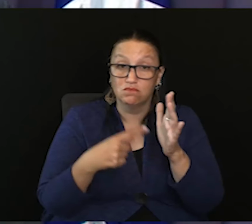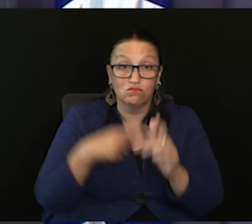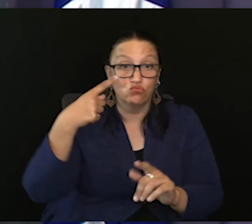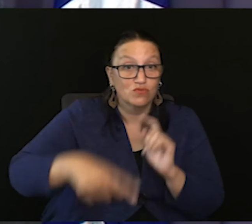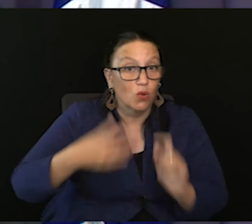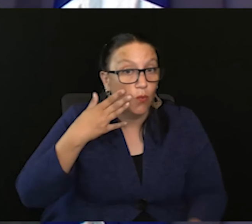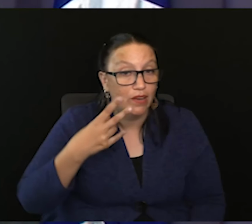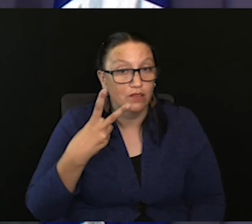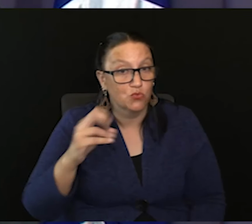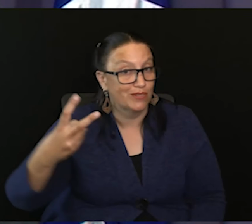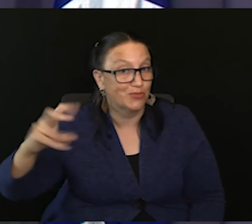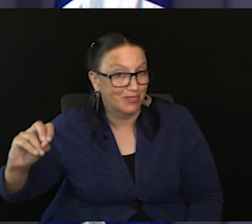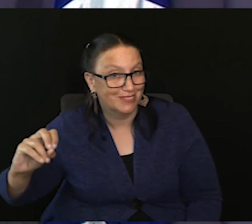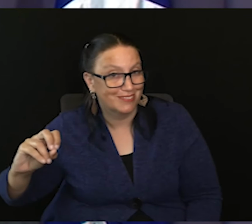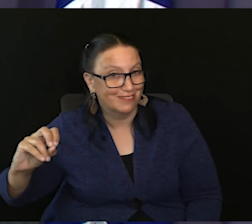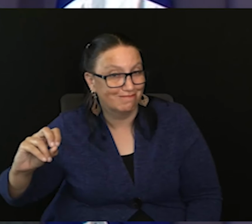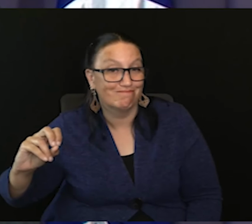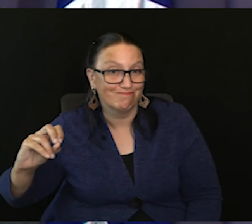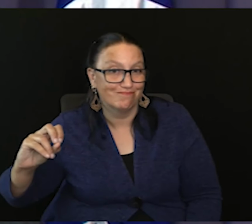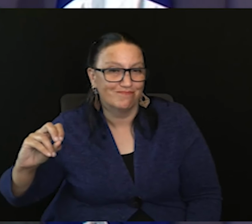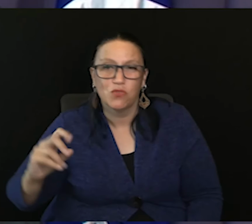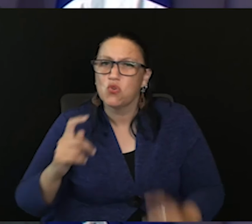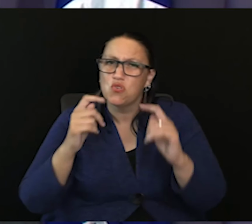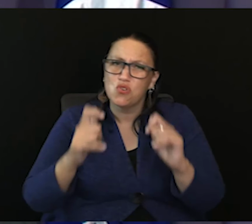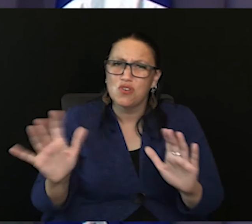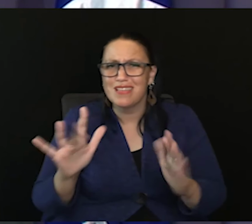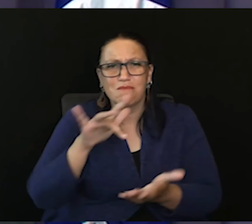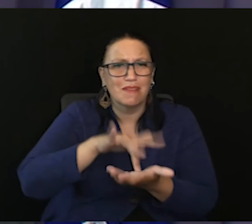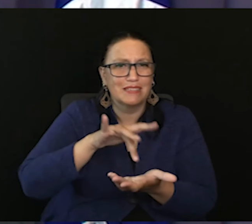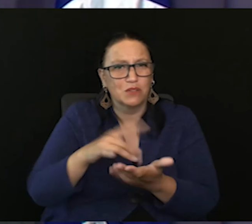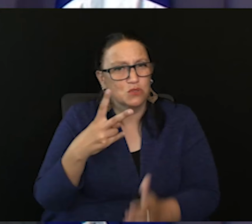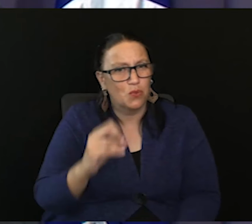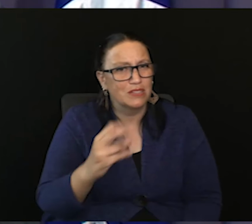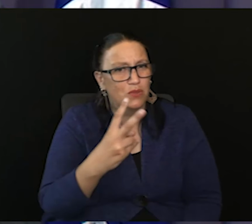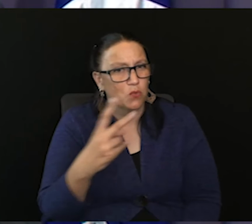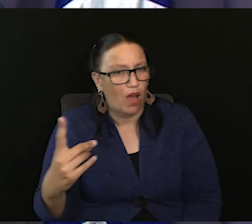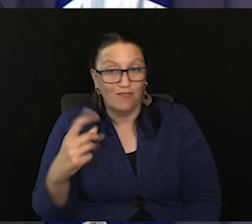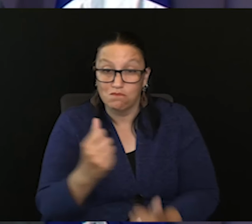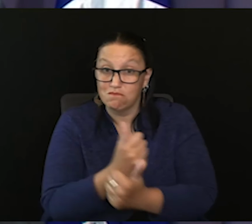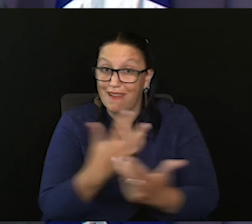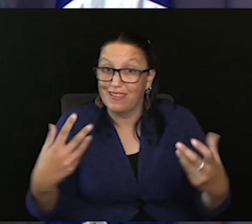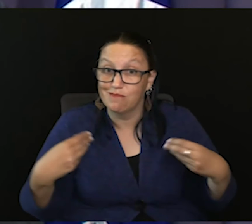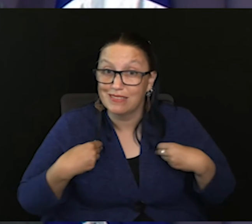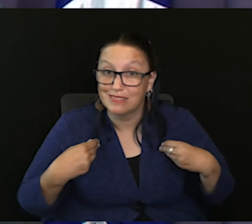tests were actually approved back in 2020. And in early and mid-2021, there were a number of businesses